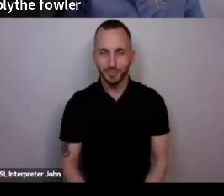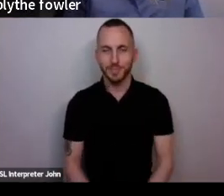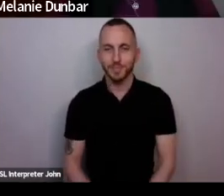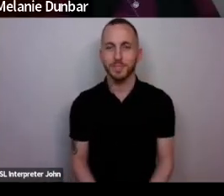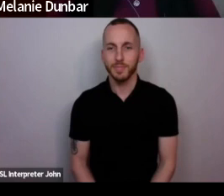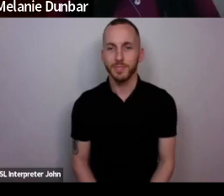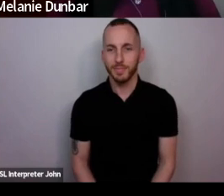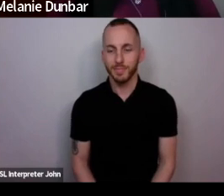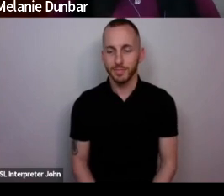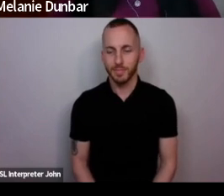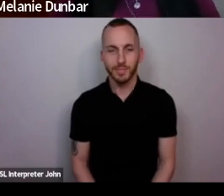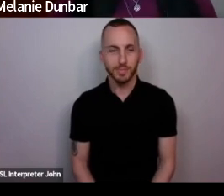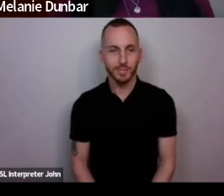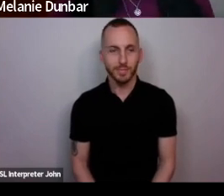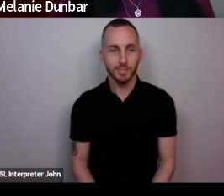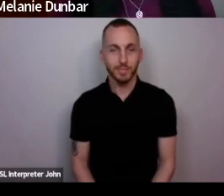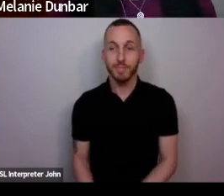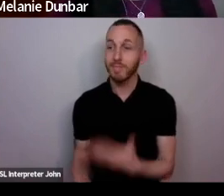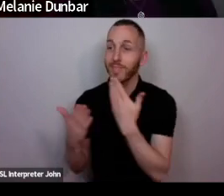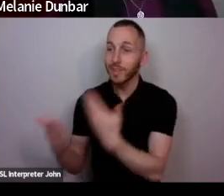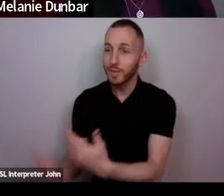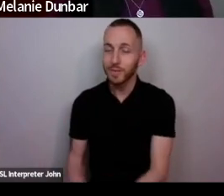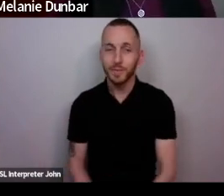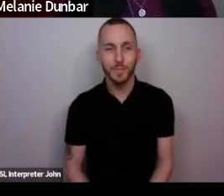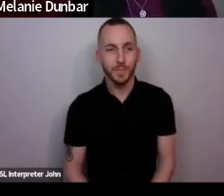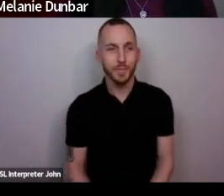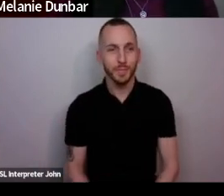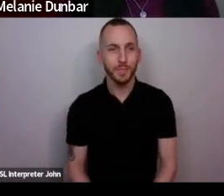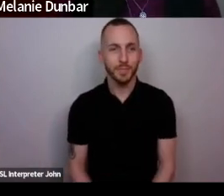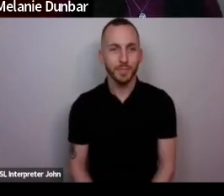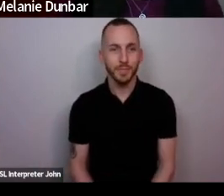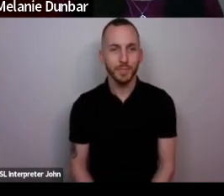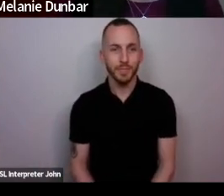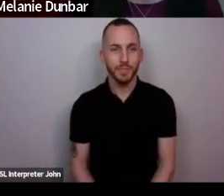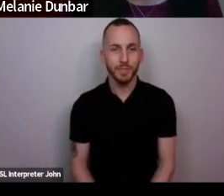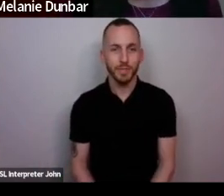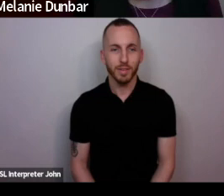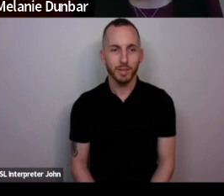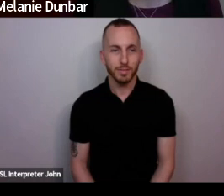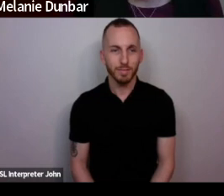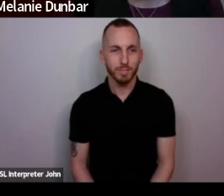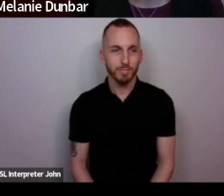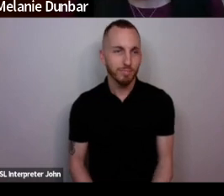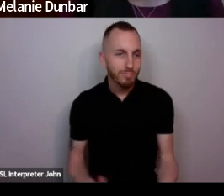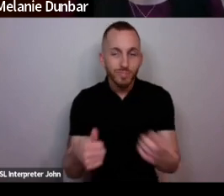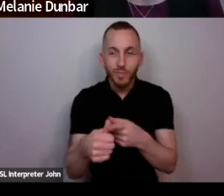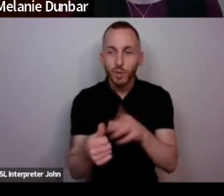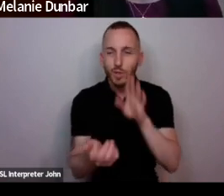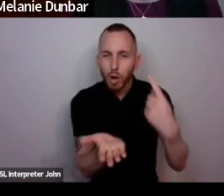Okay, thank you Blythe. First let's start by talking about exactly what emotional care is.